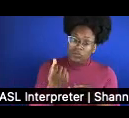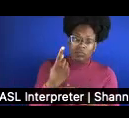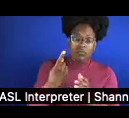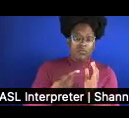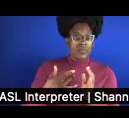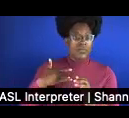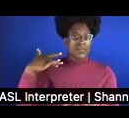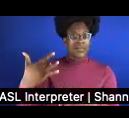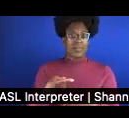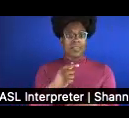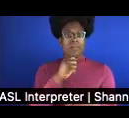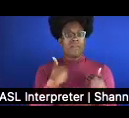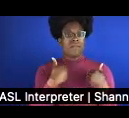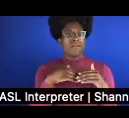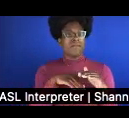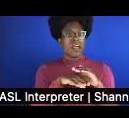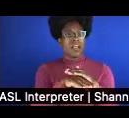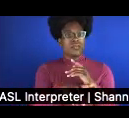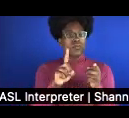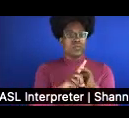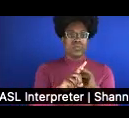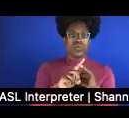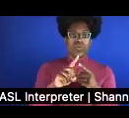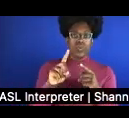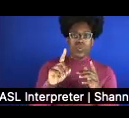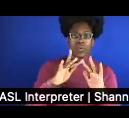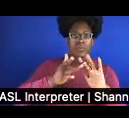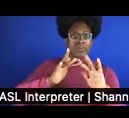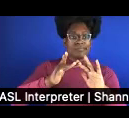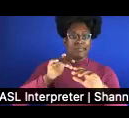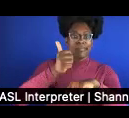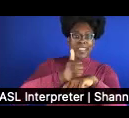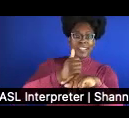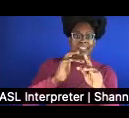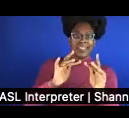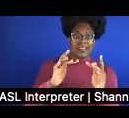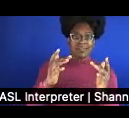so they can't use regular Blackboard or Canvas or any of the other learning management systems that